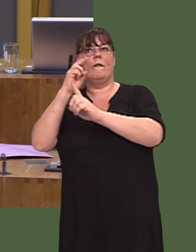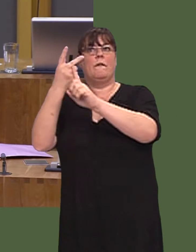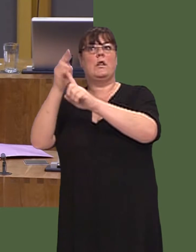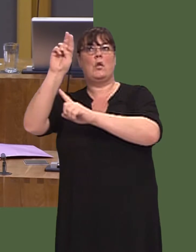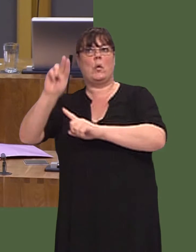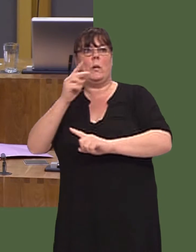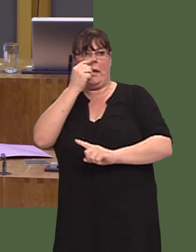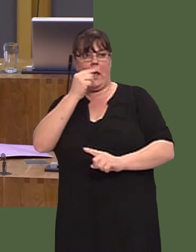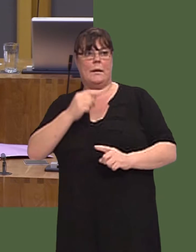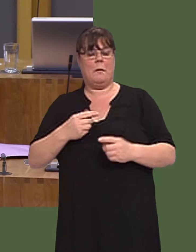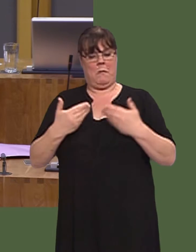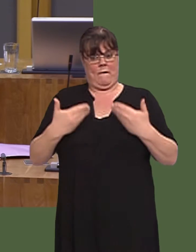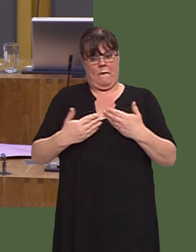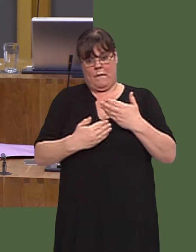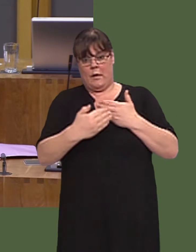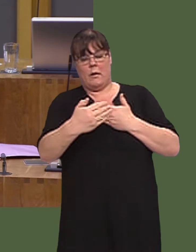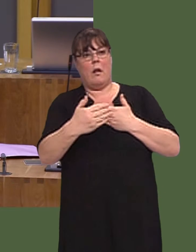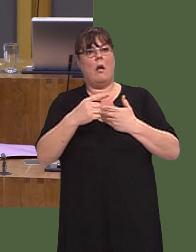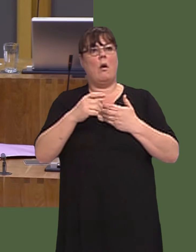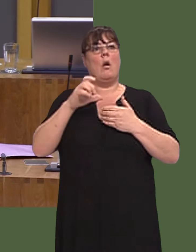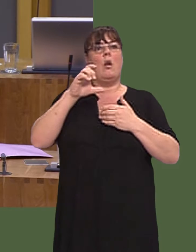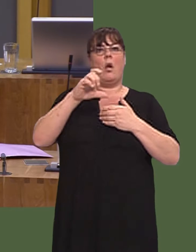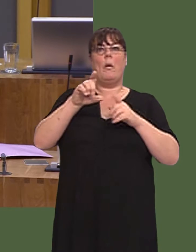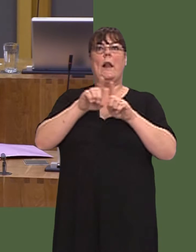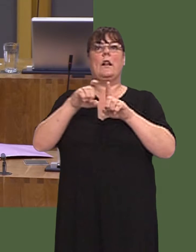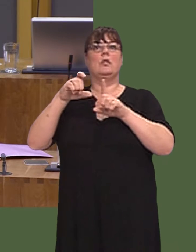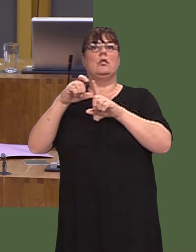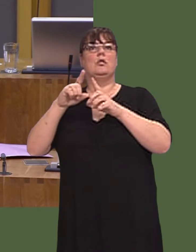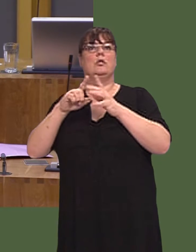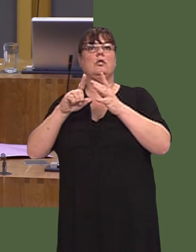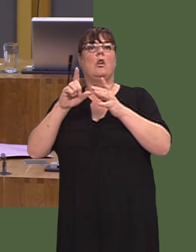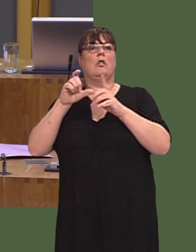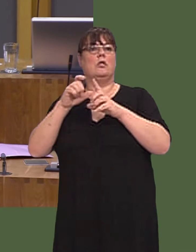happens. In the interim, there is care available in Corwen and in Dolgellau, but these are temporary